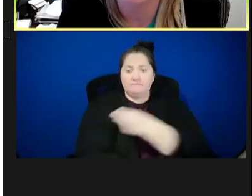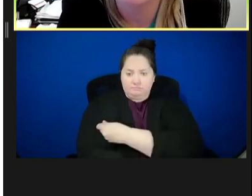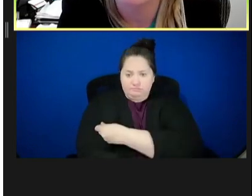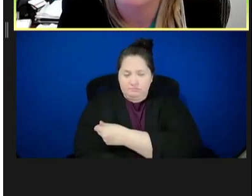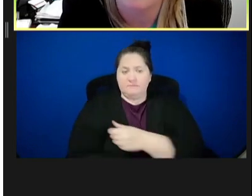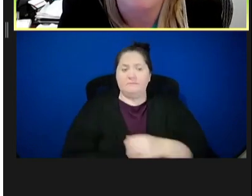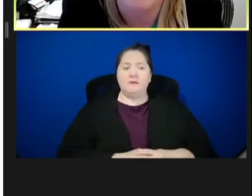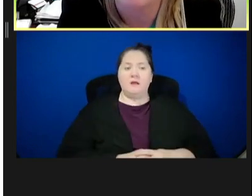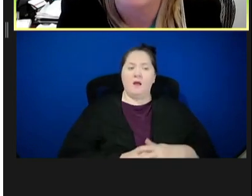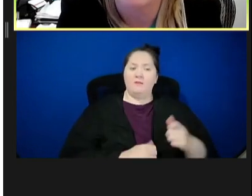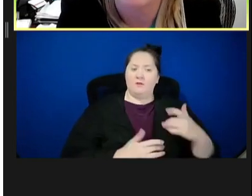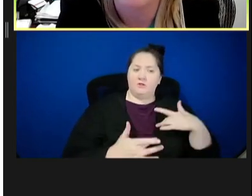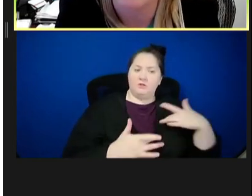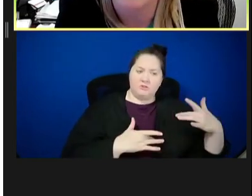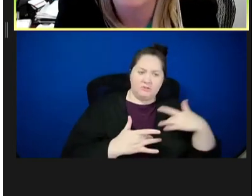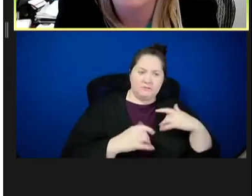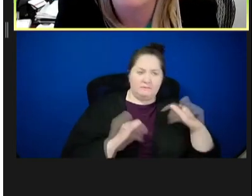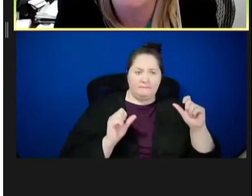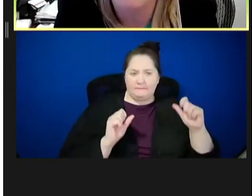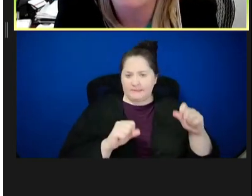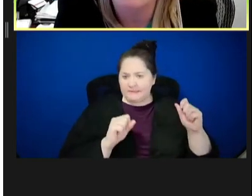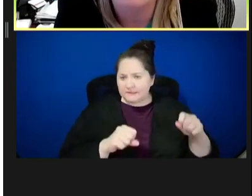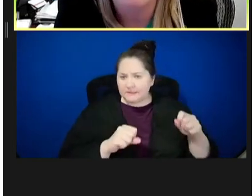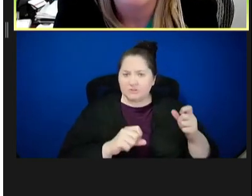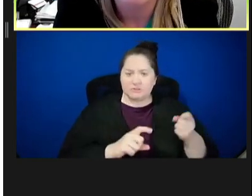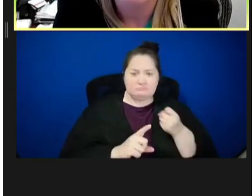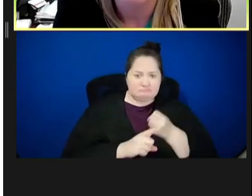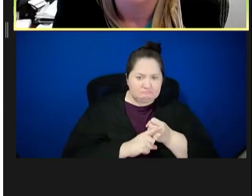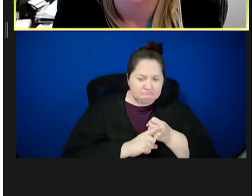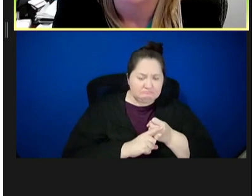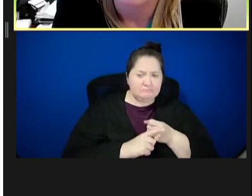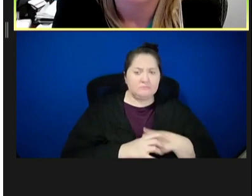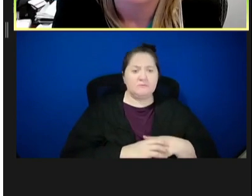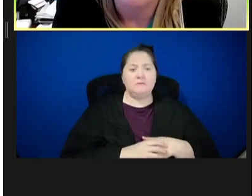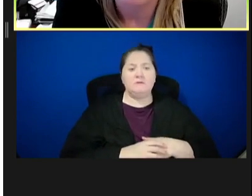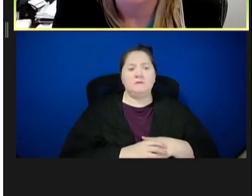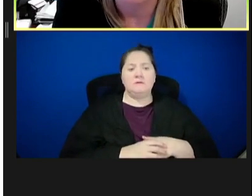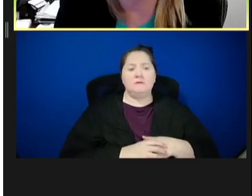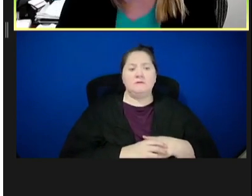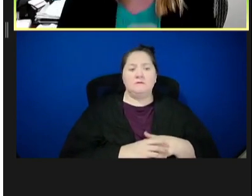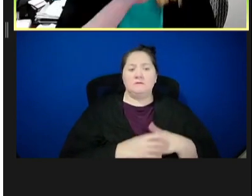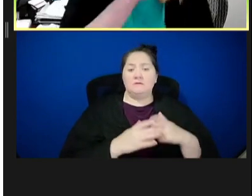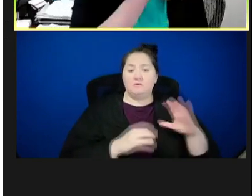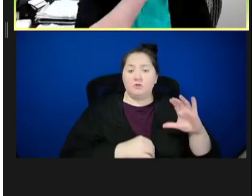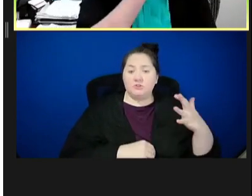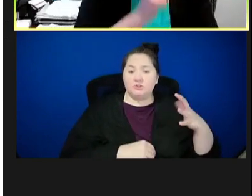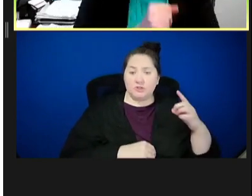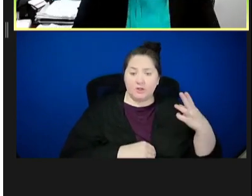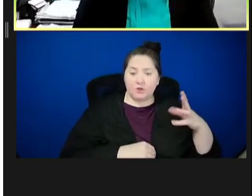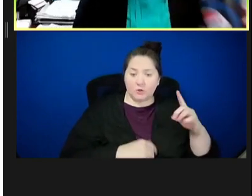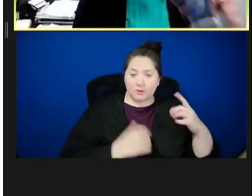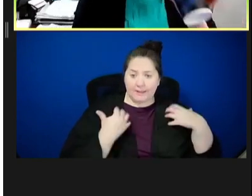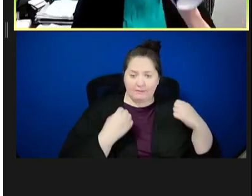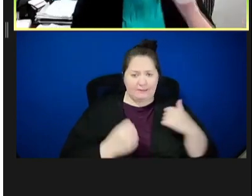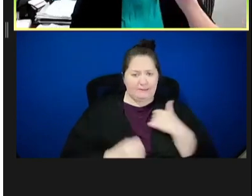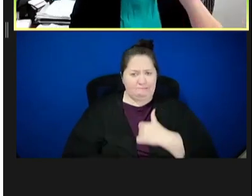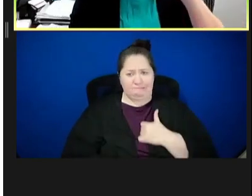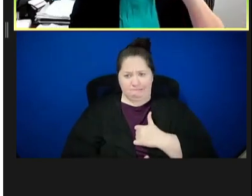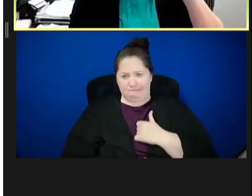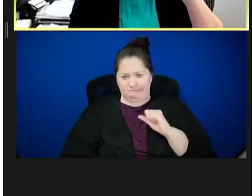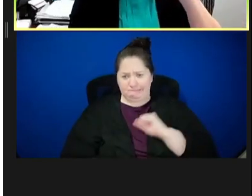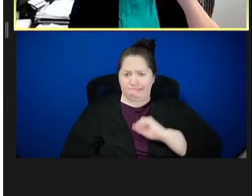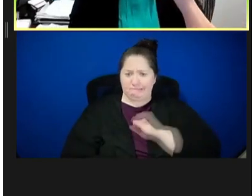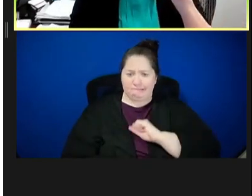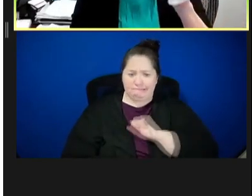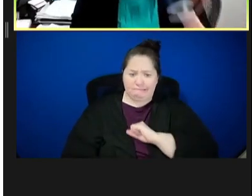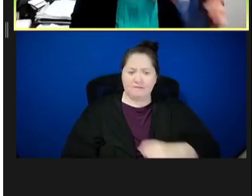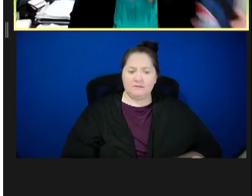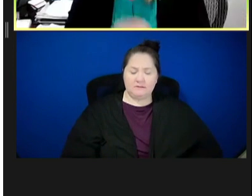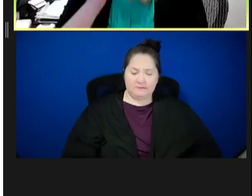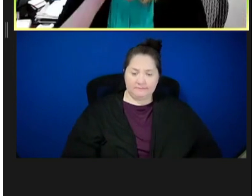expressed concern about the potential implications of the vaccine for childhood health. I apologize.